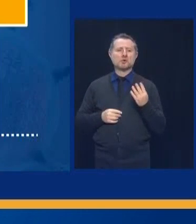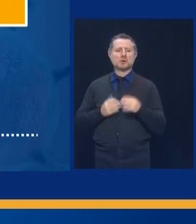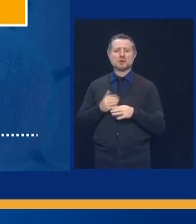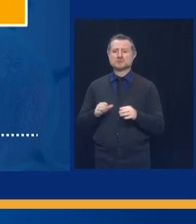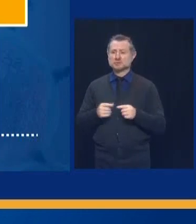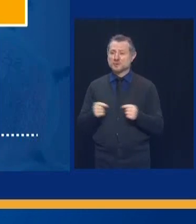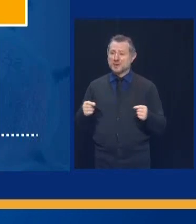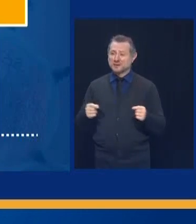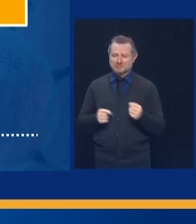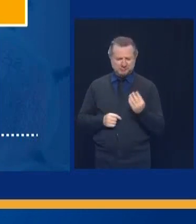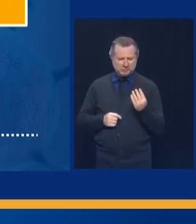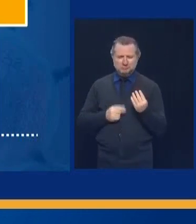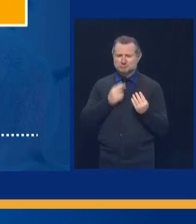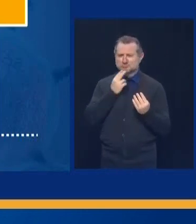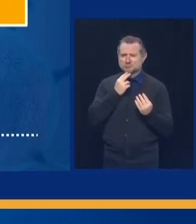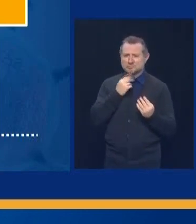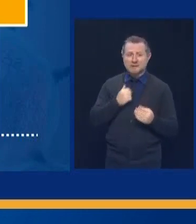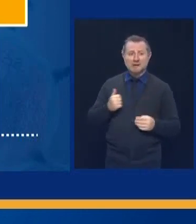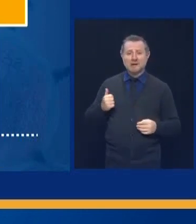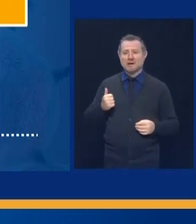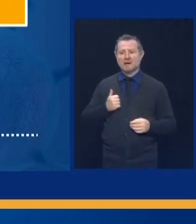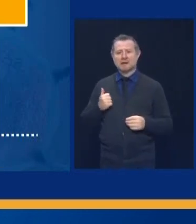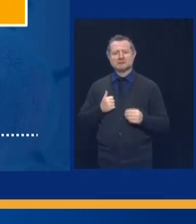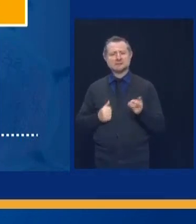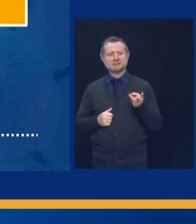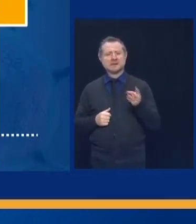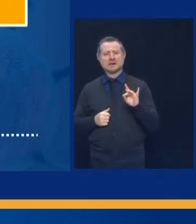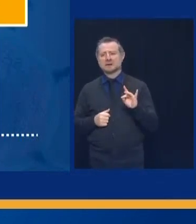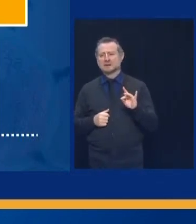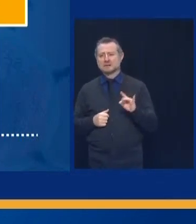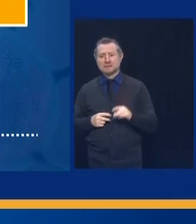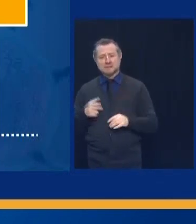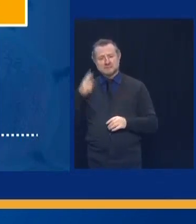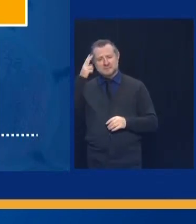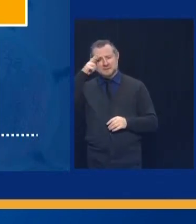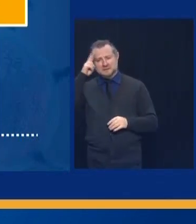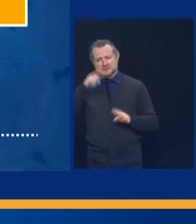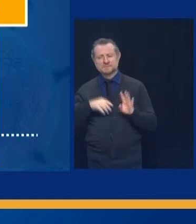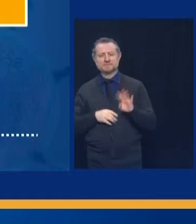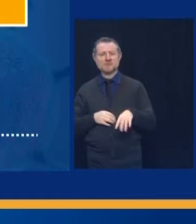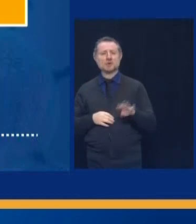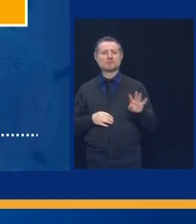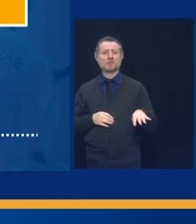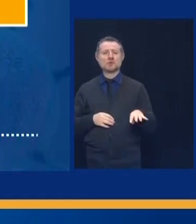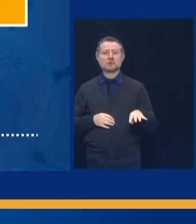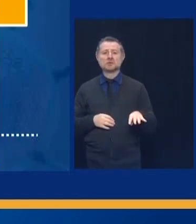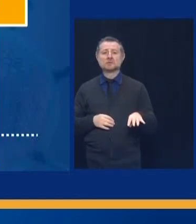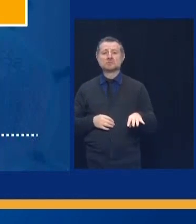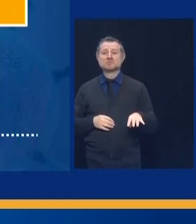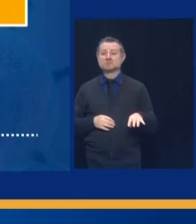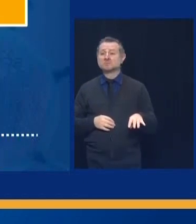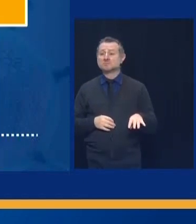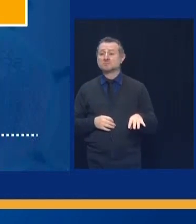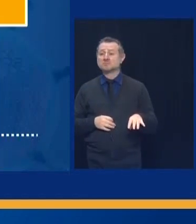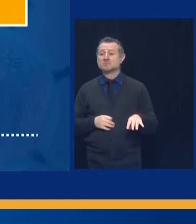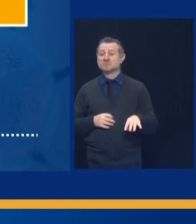AVERAGE DAILY NEW CASES PER MILLION RESIDENTS, LAST SEVEN DAYS. JAPAN, 4.